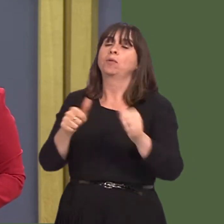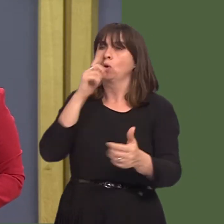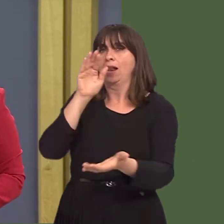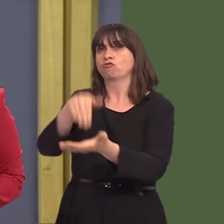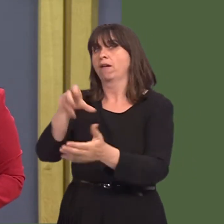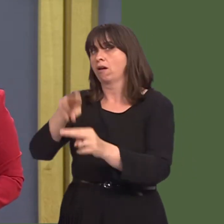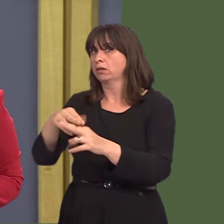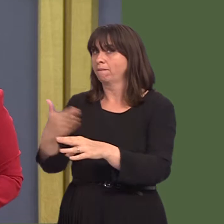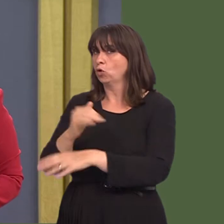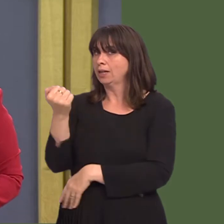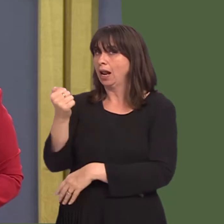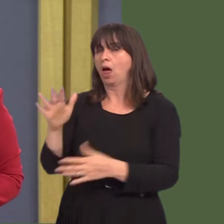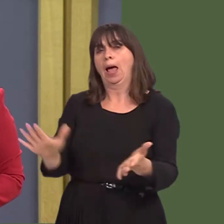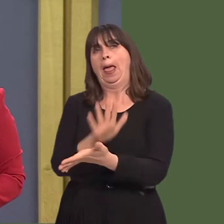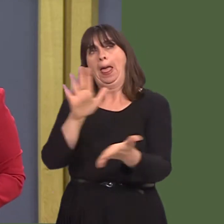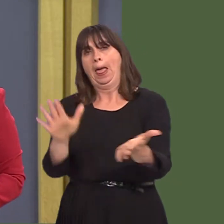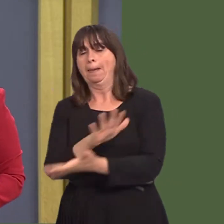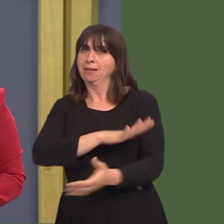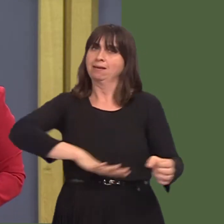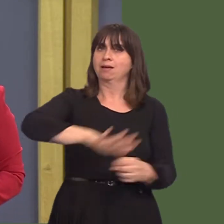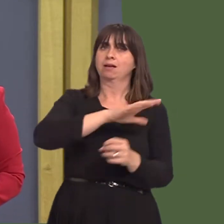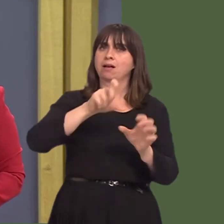This is great news for commuters from the Cynon Valley.